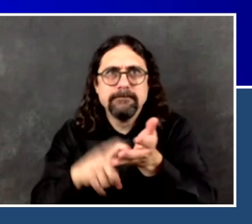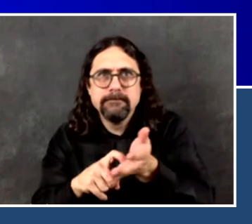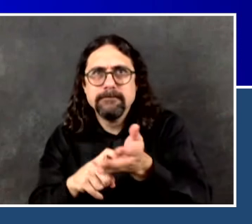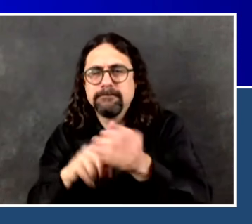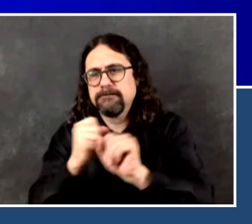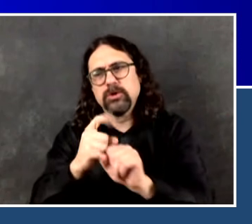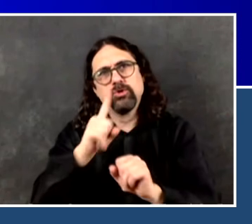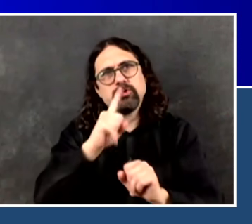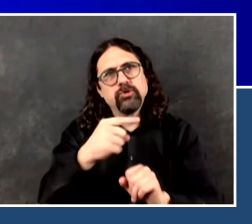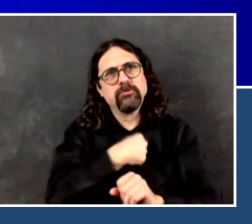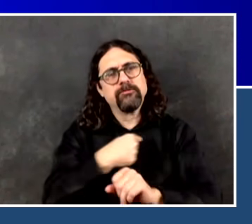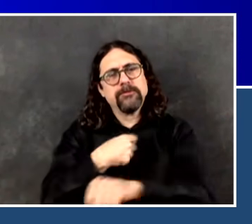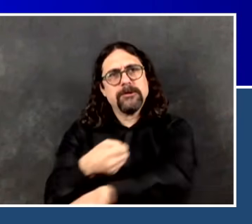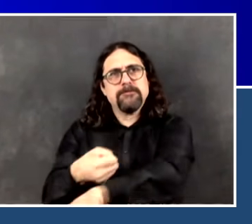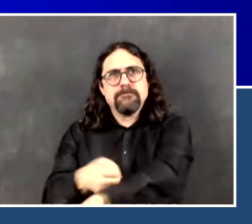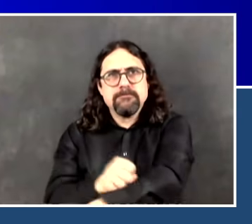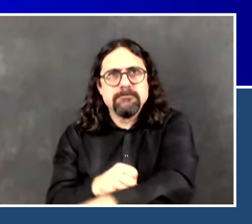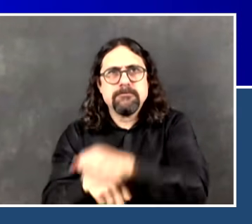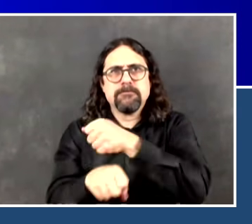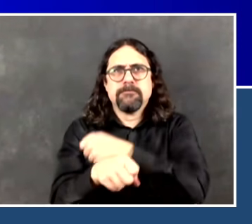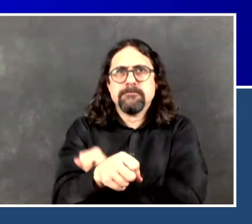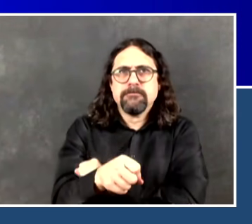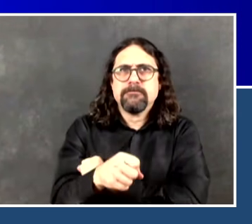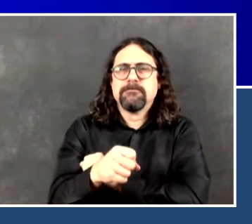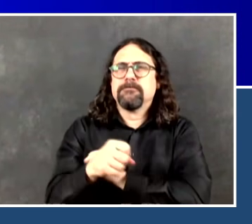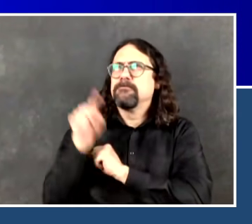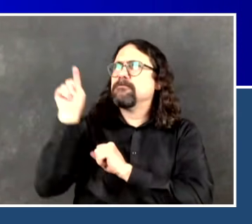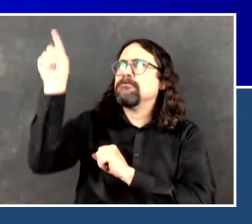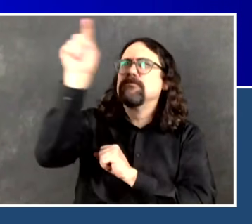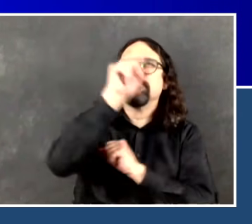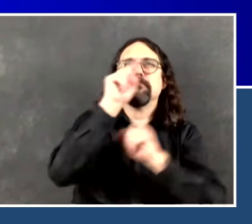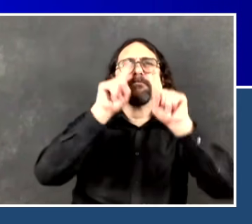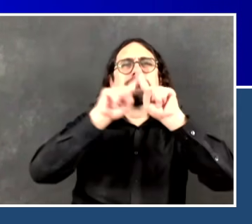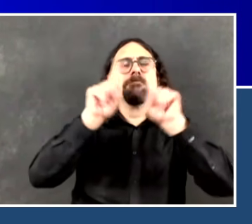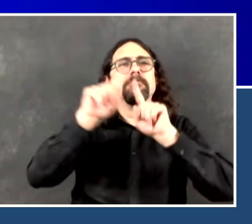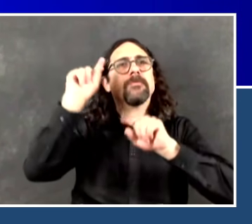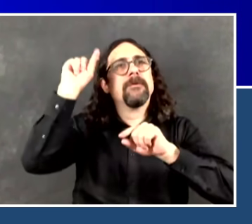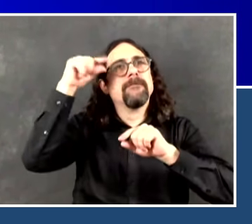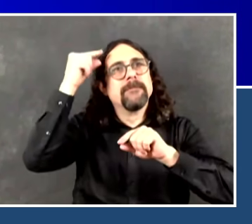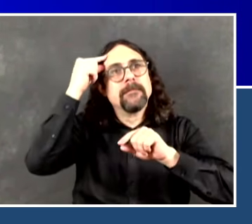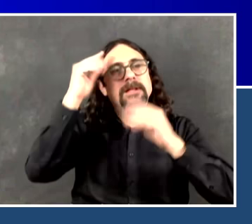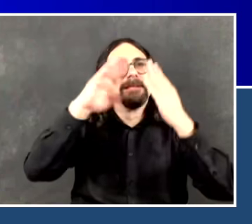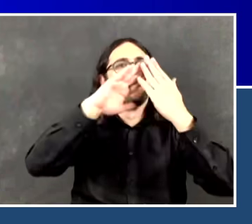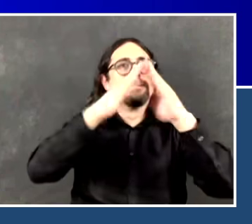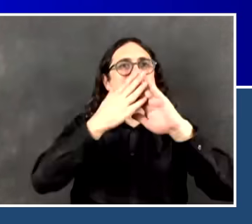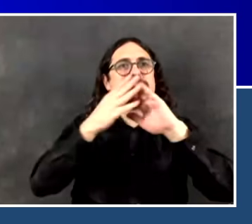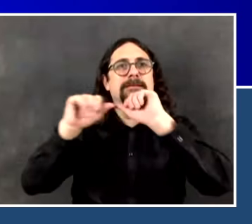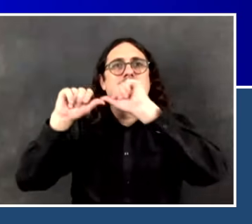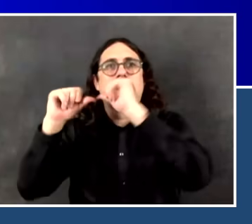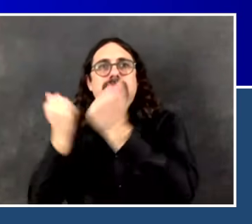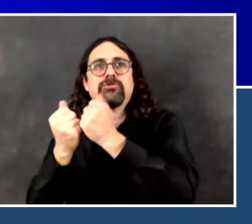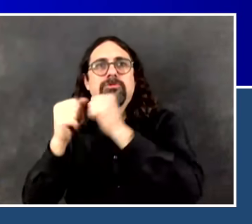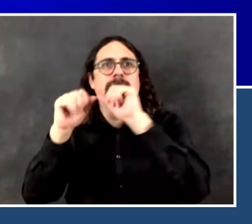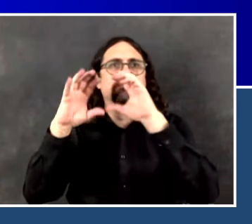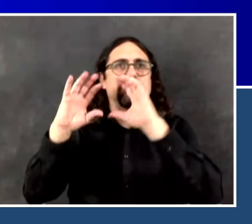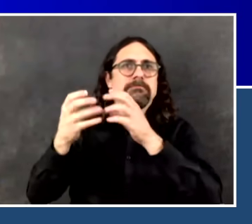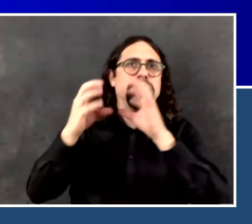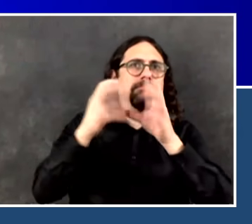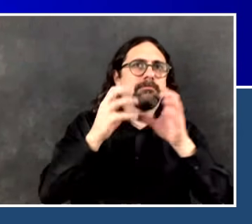MAKING SURE WE TAKE IMMEDIATE ACTION THROUGH ALL THE AGENCIES IN THE GOVERNMENT TO ADDRESS THIS